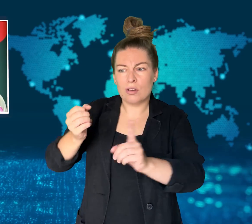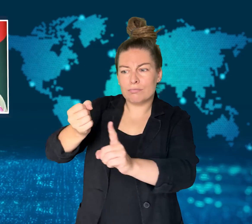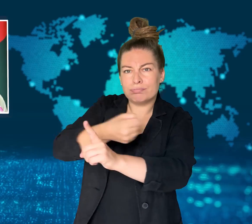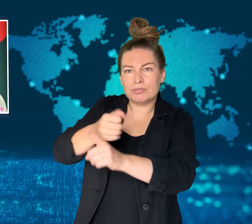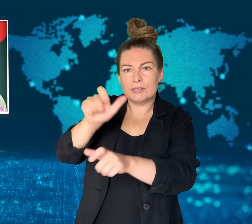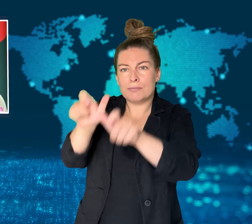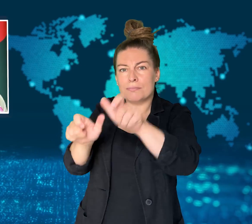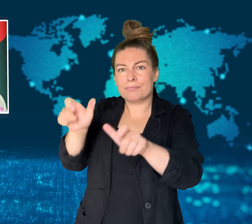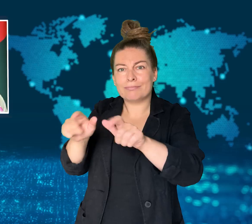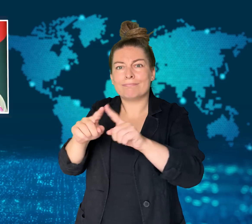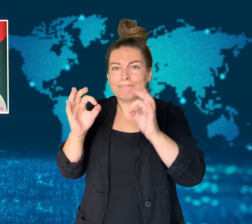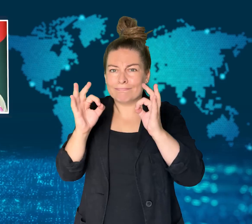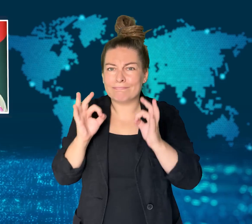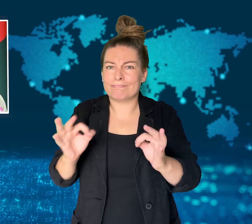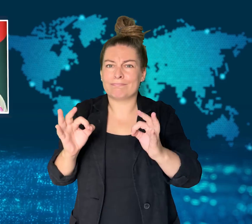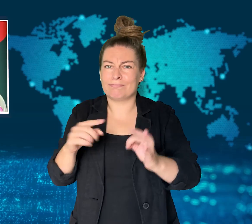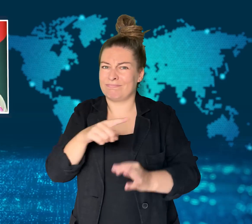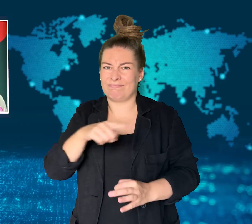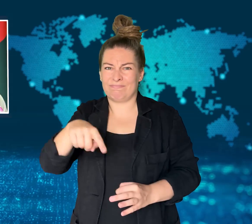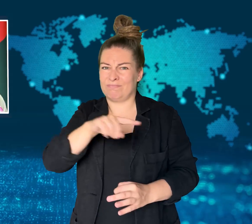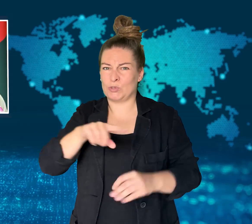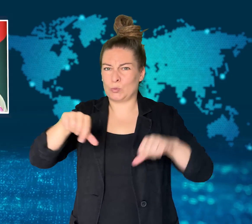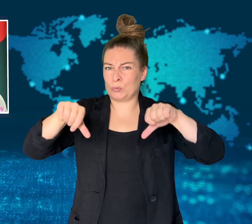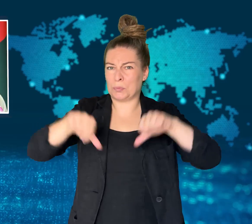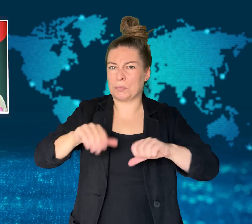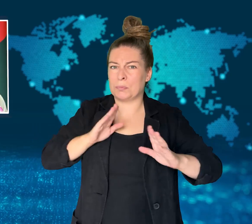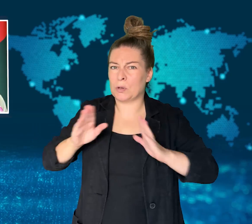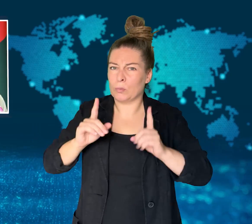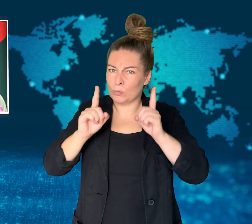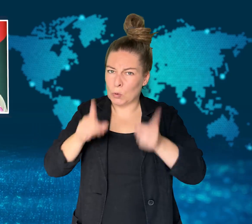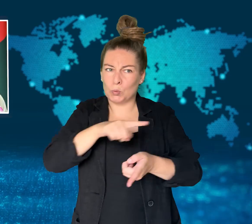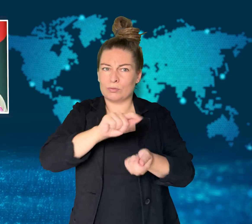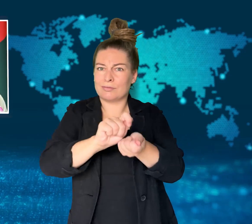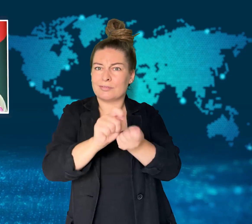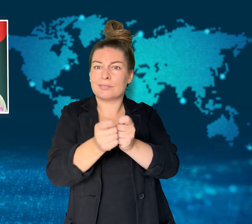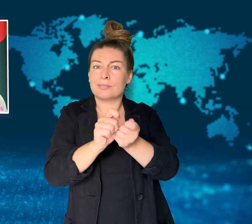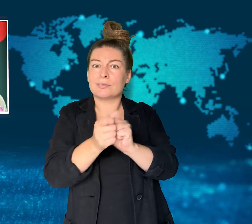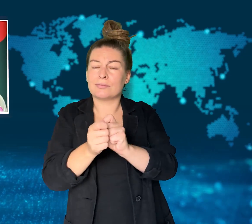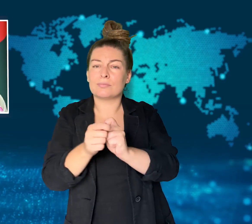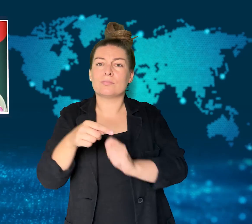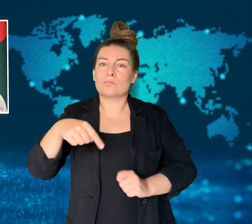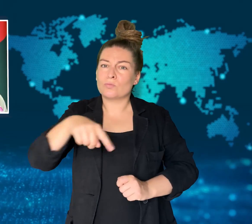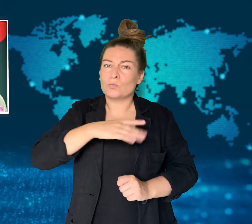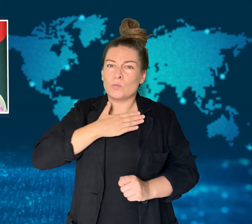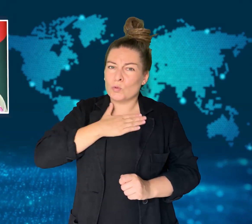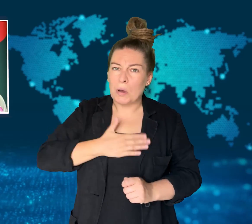They demanded justice for the victims of police violence over